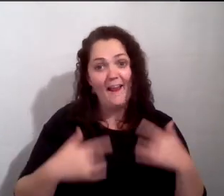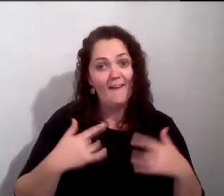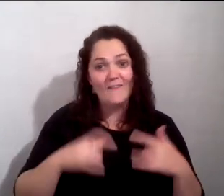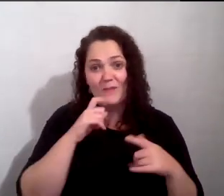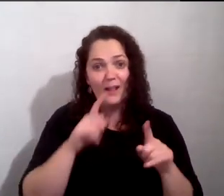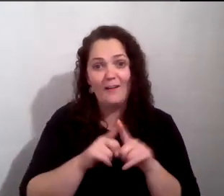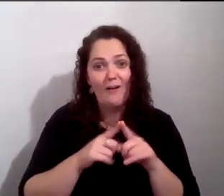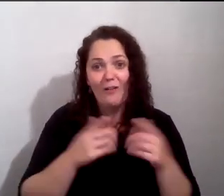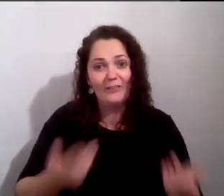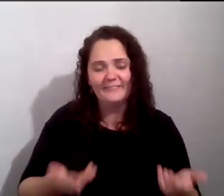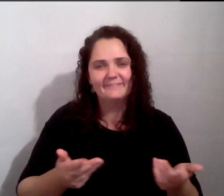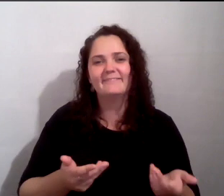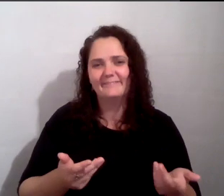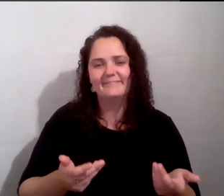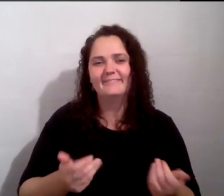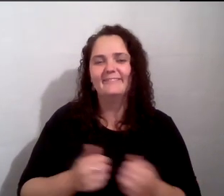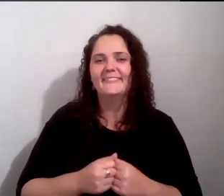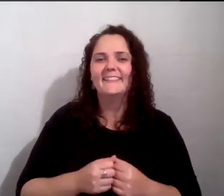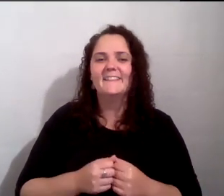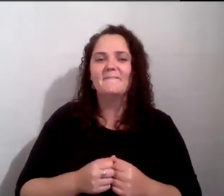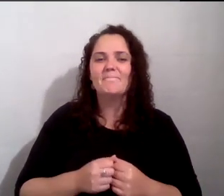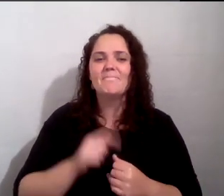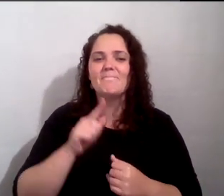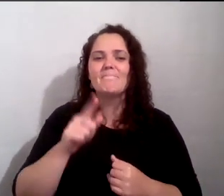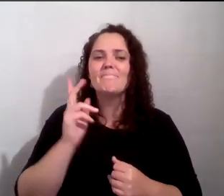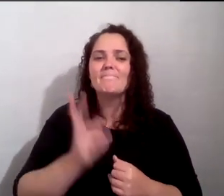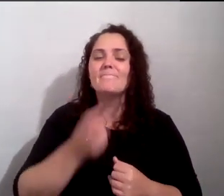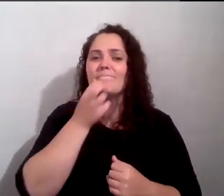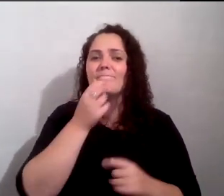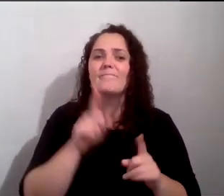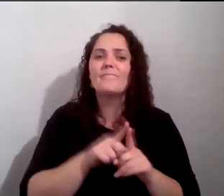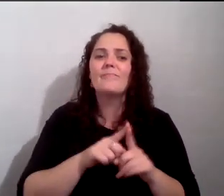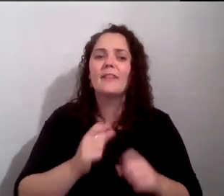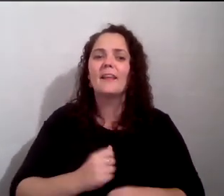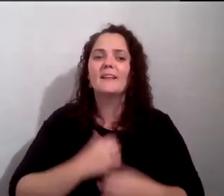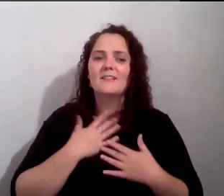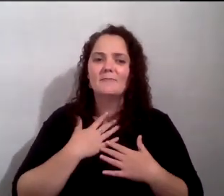you expected life to go but I’d also just come back from – this is another sort